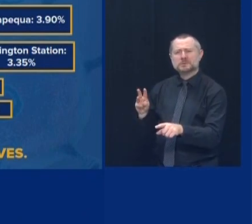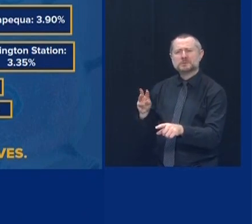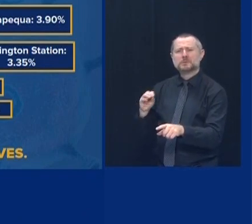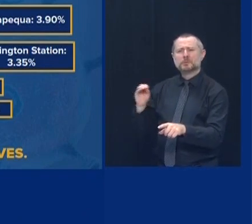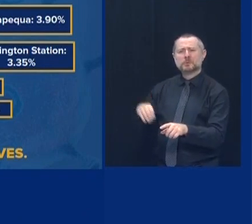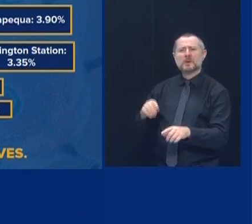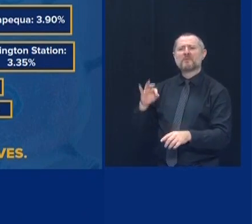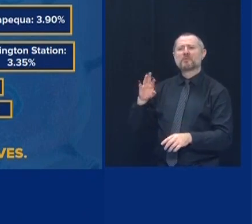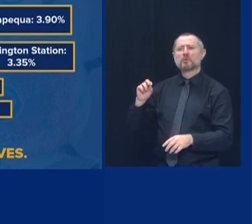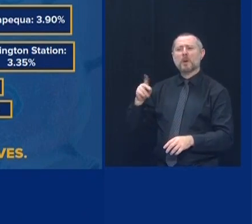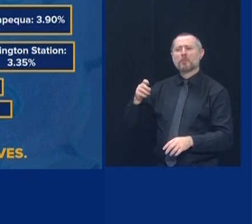LONG ISLAND.